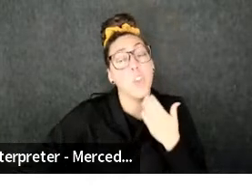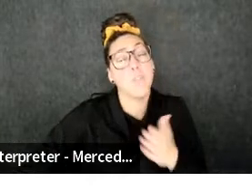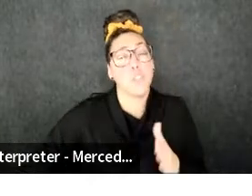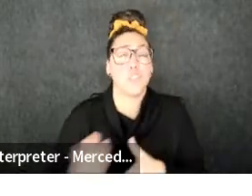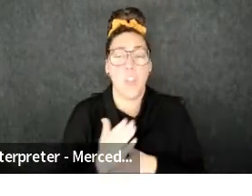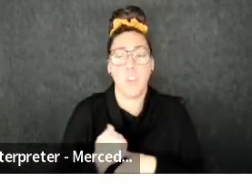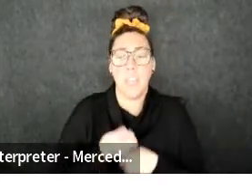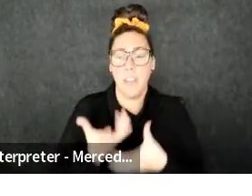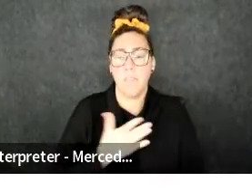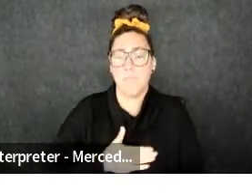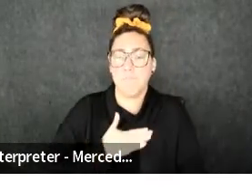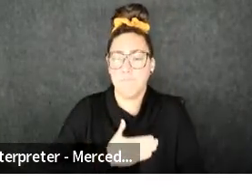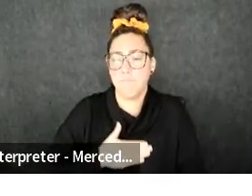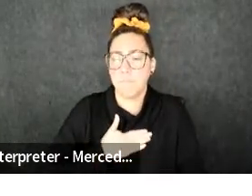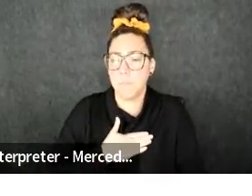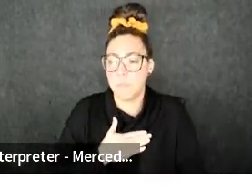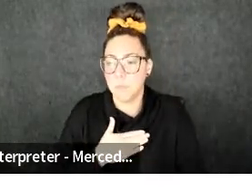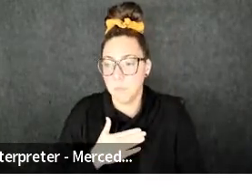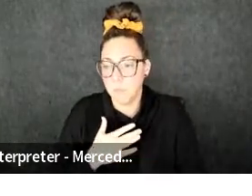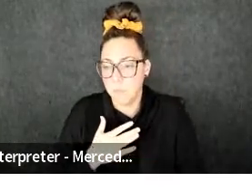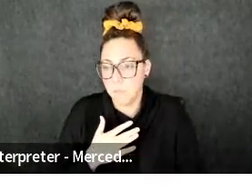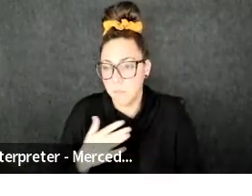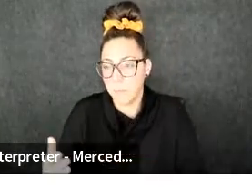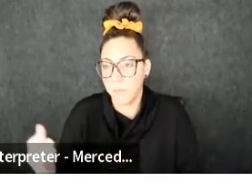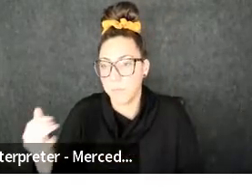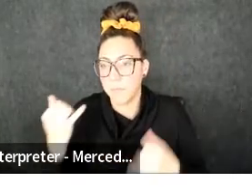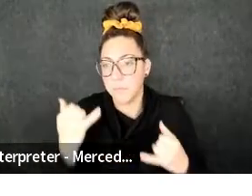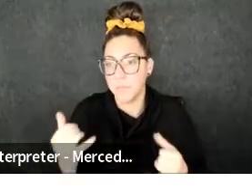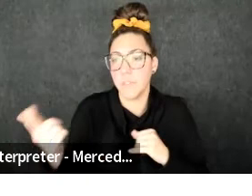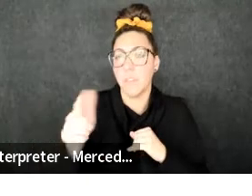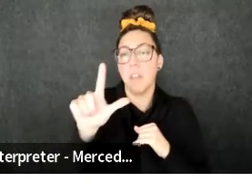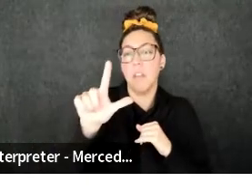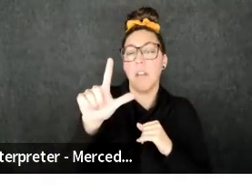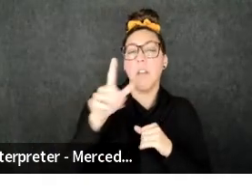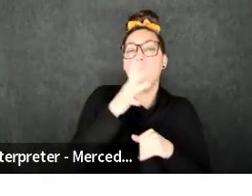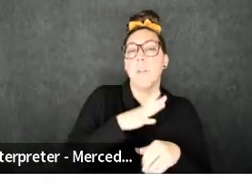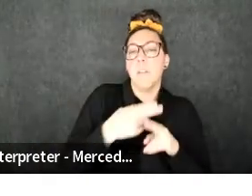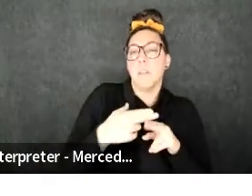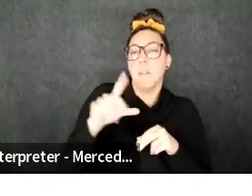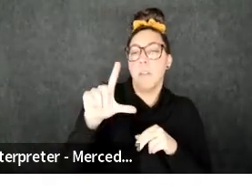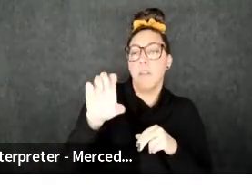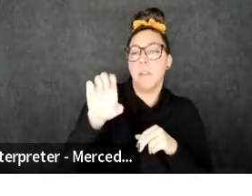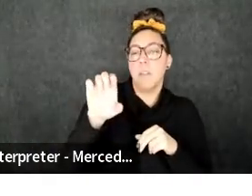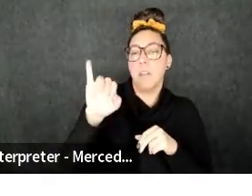So this Measuring Your Hope survey basically force me to be real with myself because I wanted to answer.